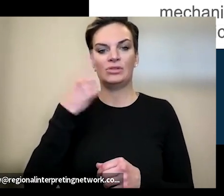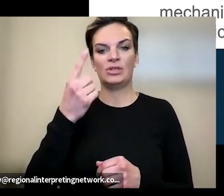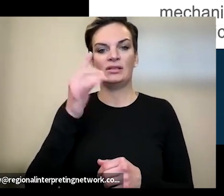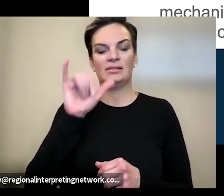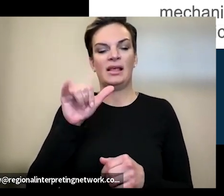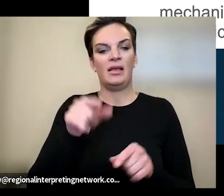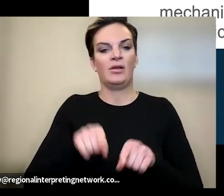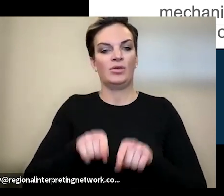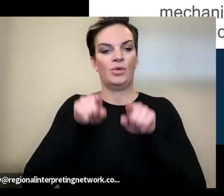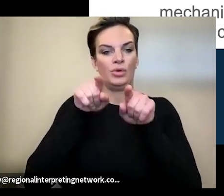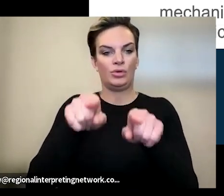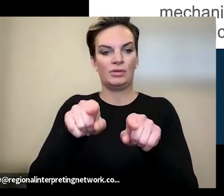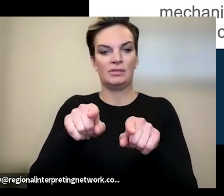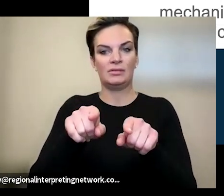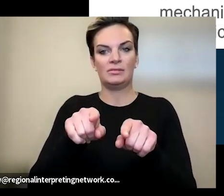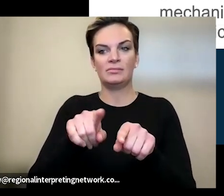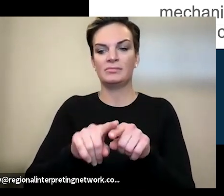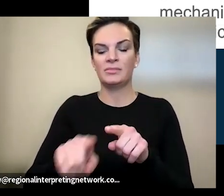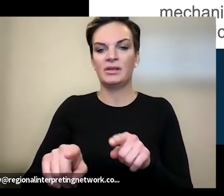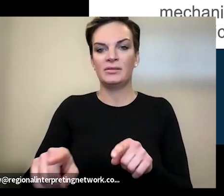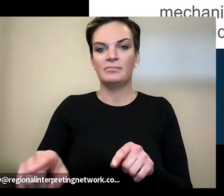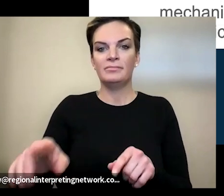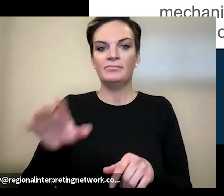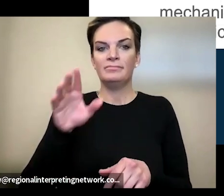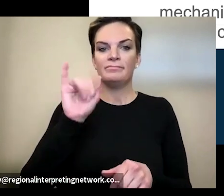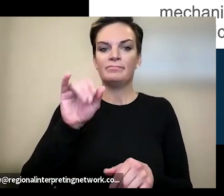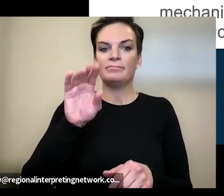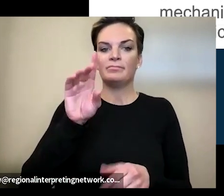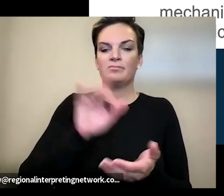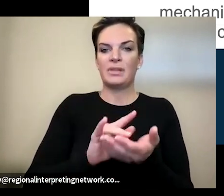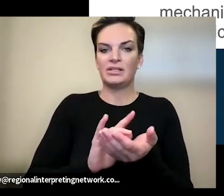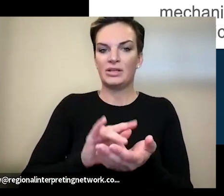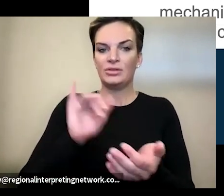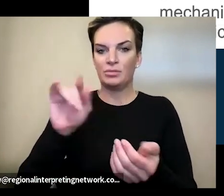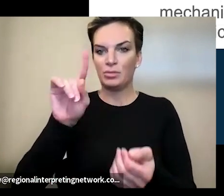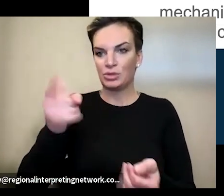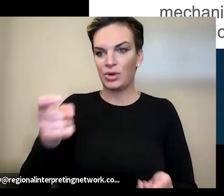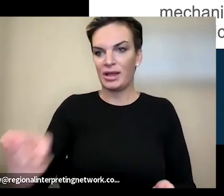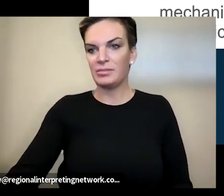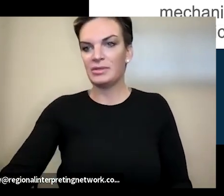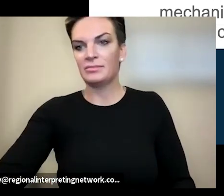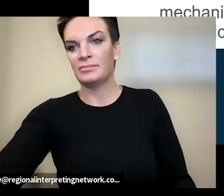but, you know, even you know prescribed medications can induce a flare up, and sometimes there are